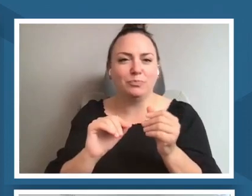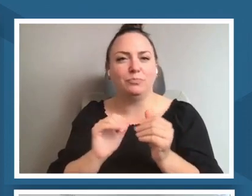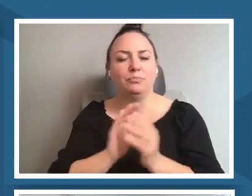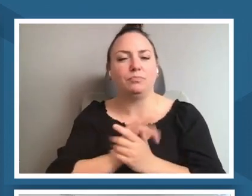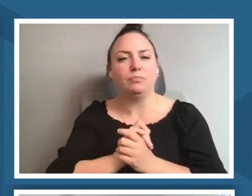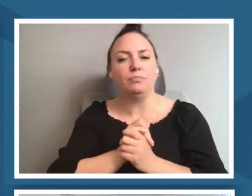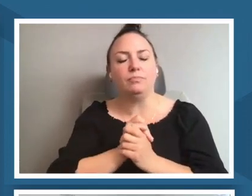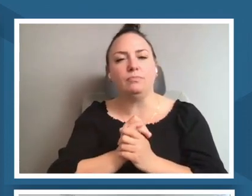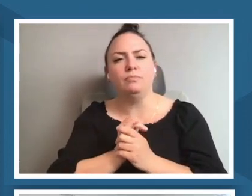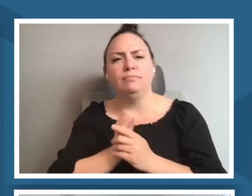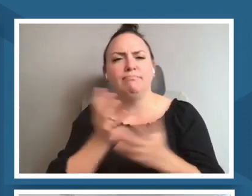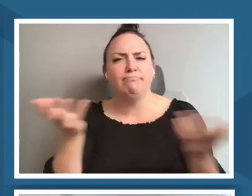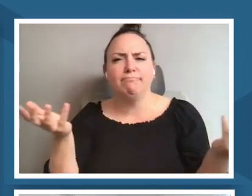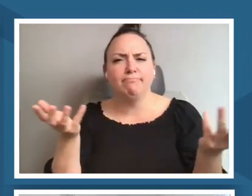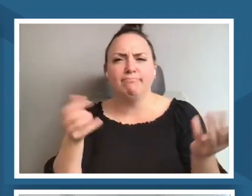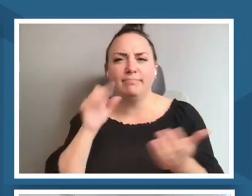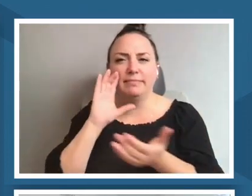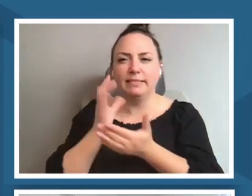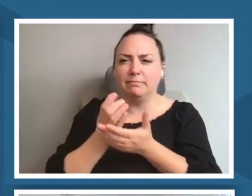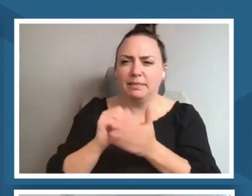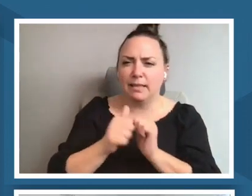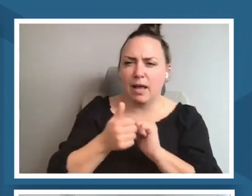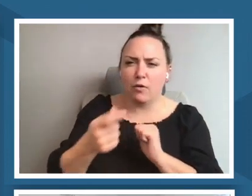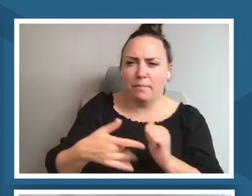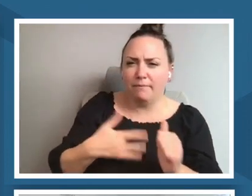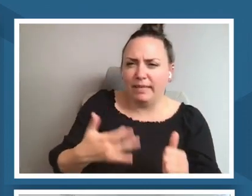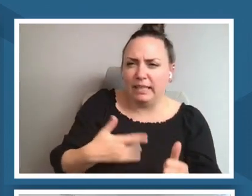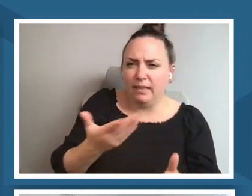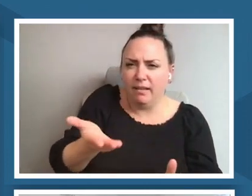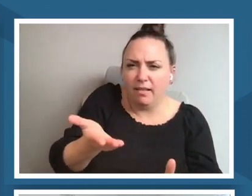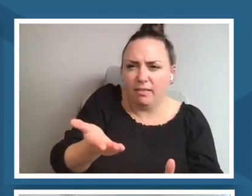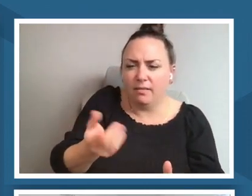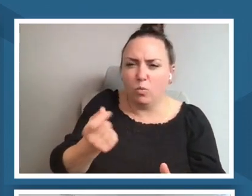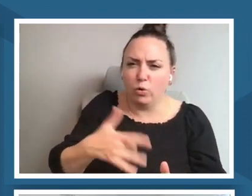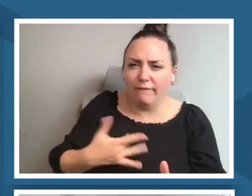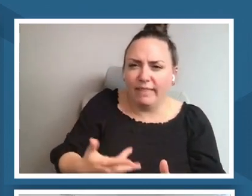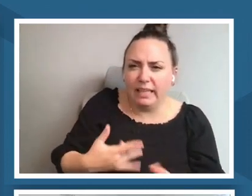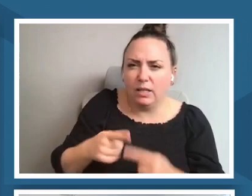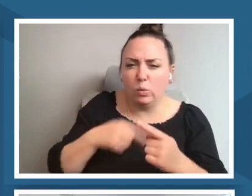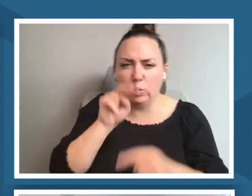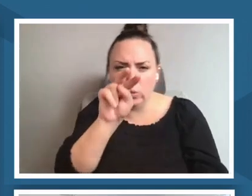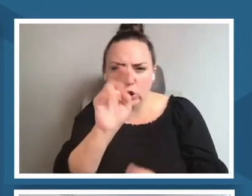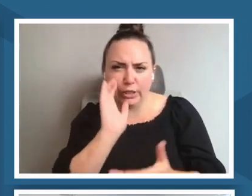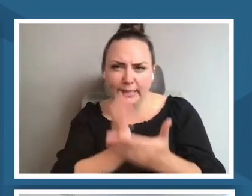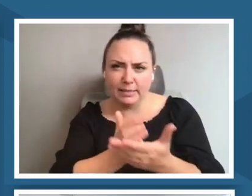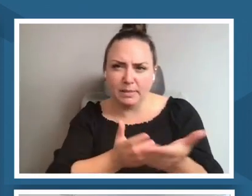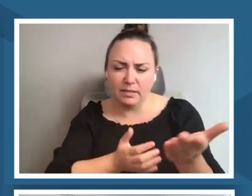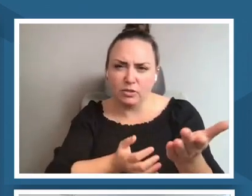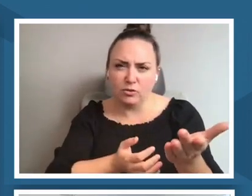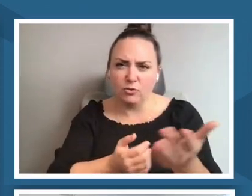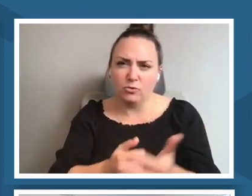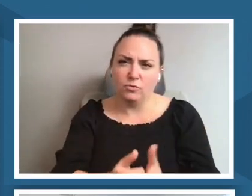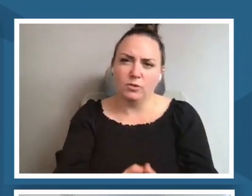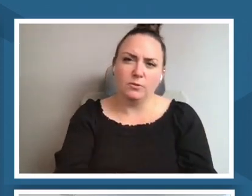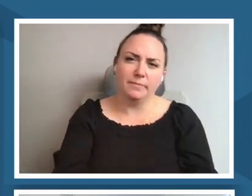how does this image make you feel what are you feeling when you look at this image